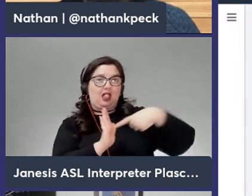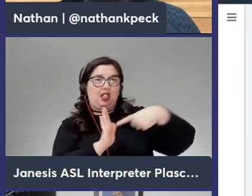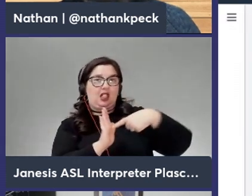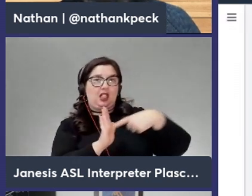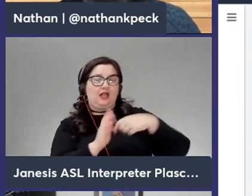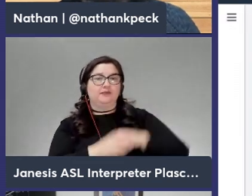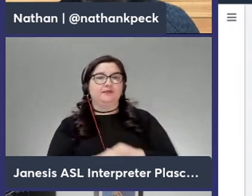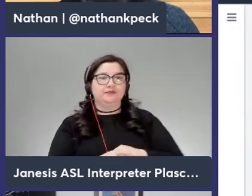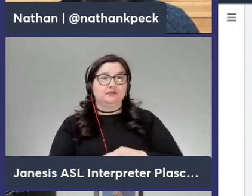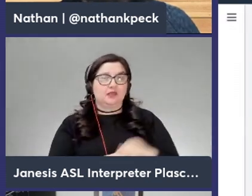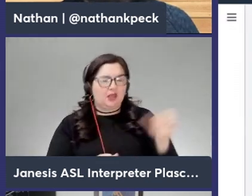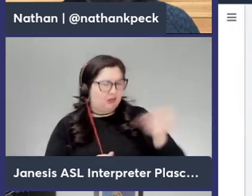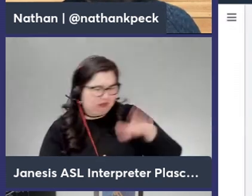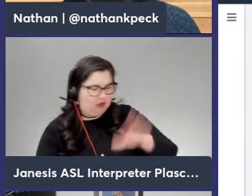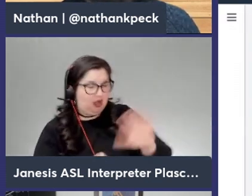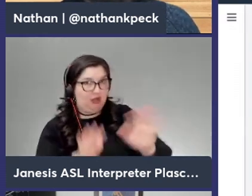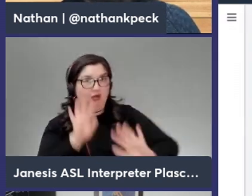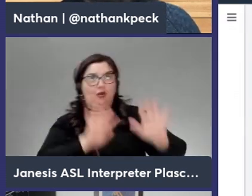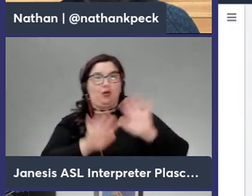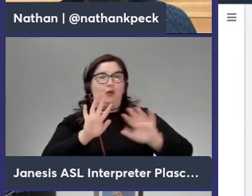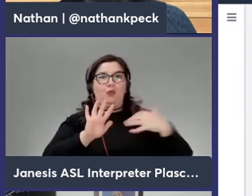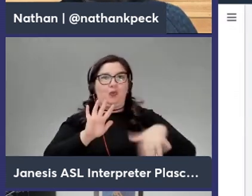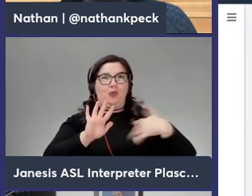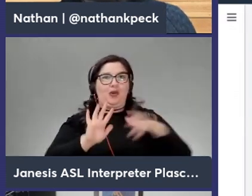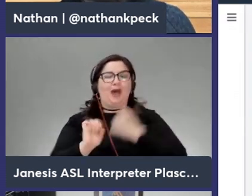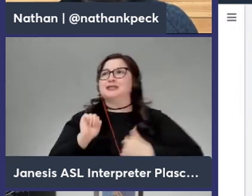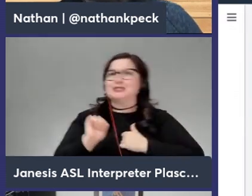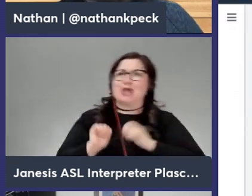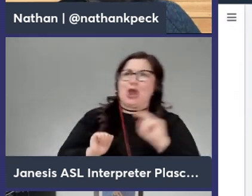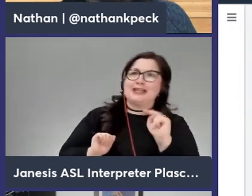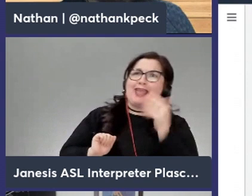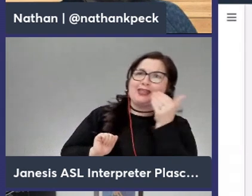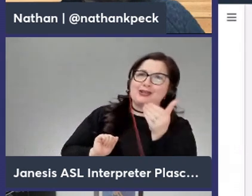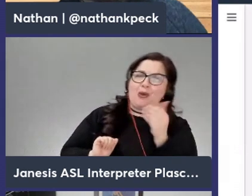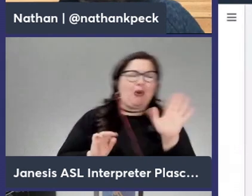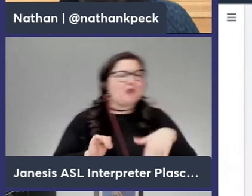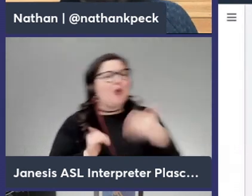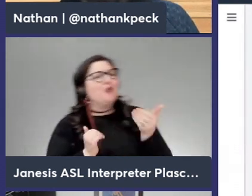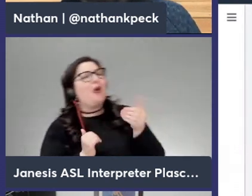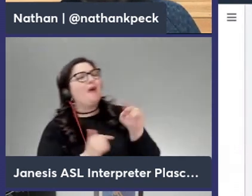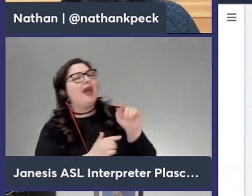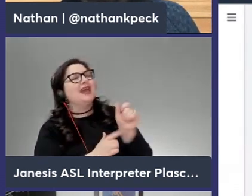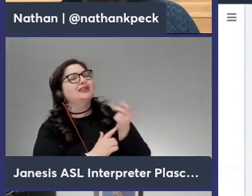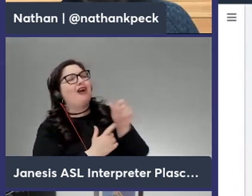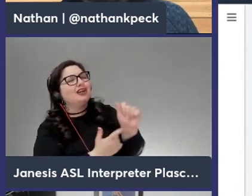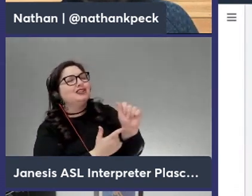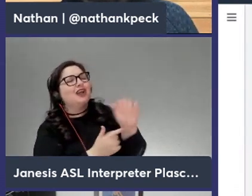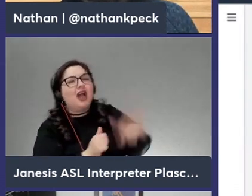Yeah. - So Alan, you mentioned. Oh, sorry, Nathan. Go ahead. - Oh, you're good. Go ahead, Tasha. Go ahead, Tasha. I was just, I heard at Edge compute there,